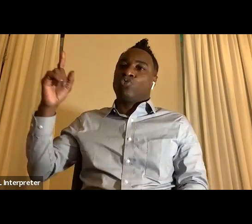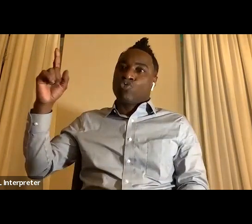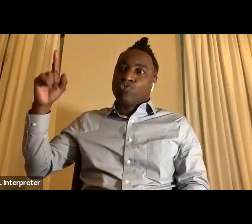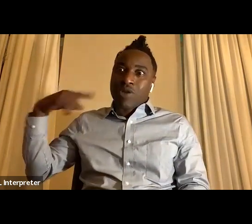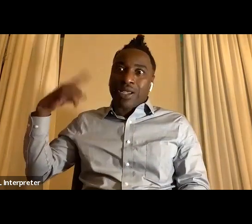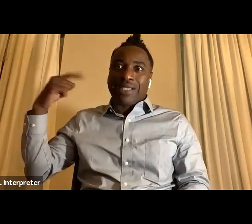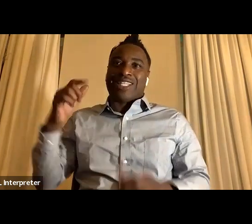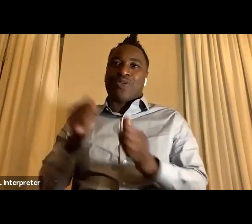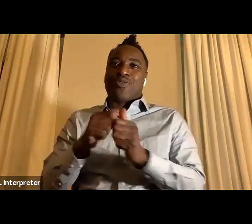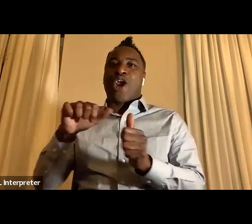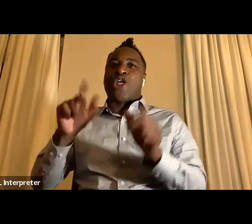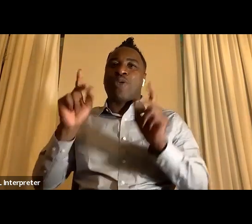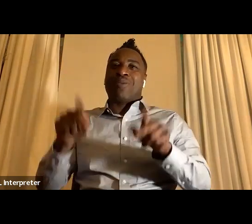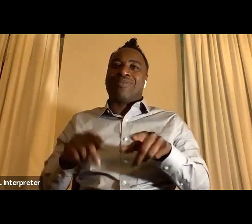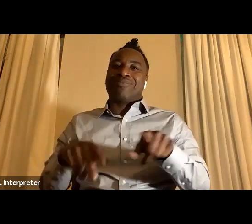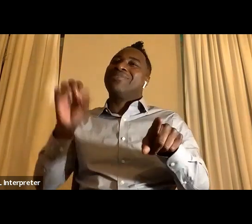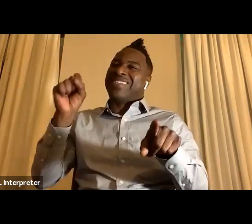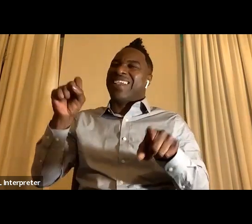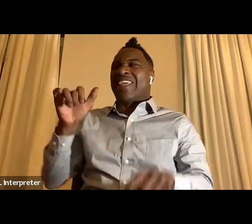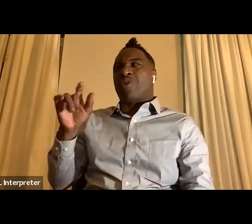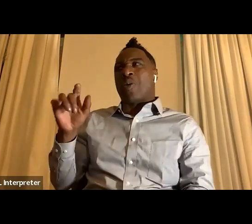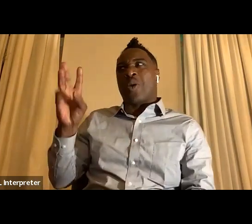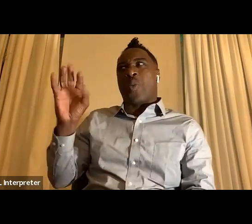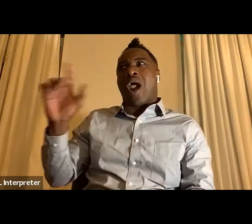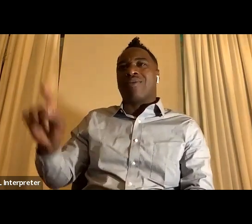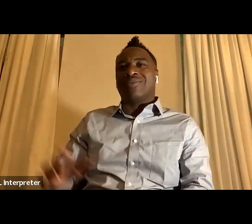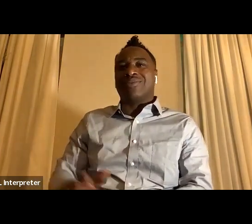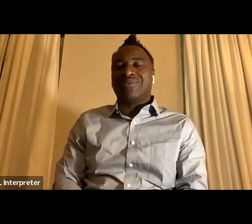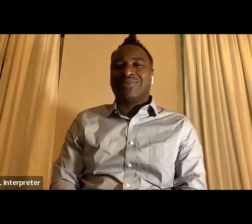To have you all, especially.